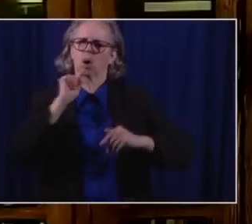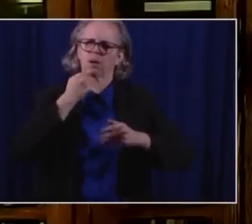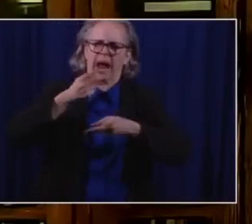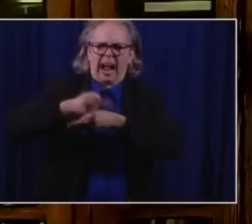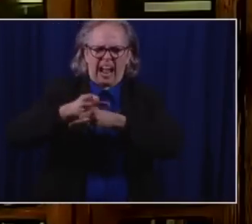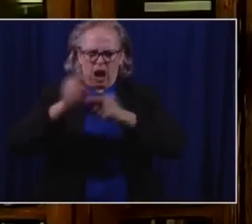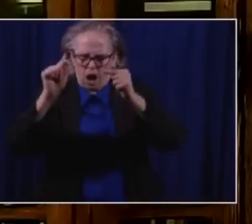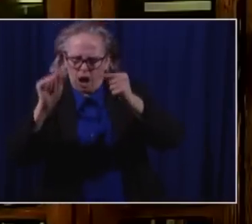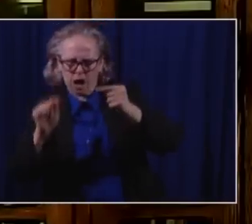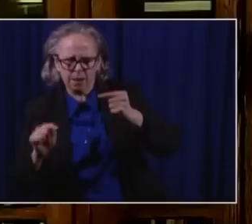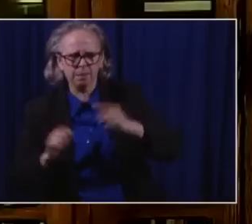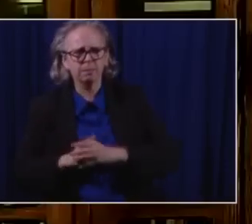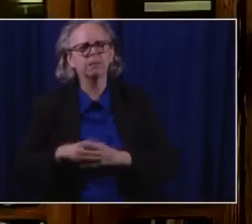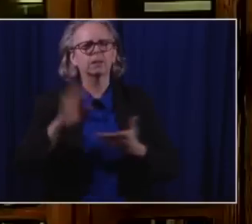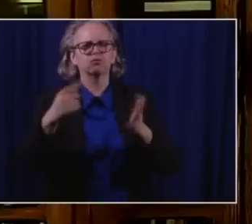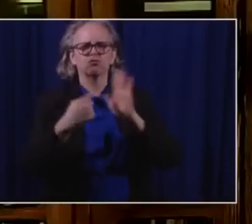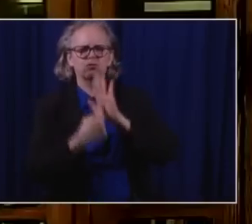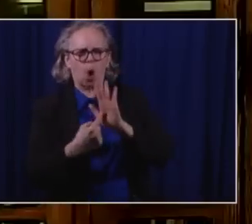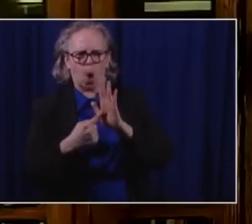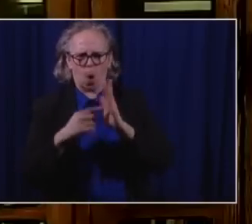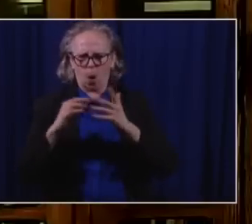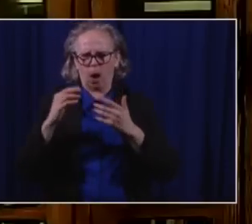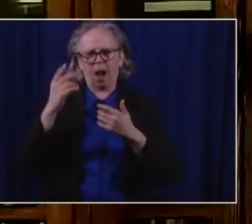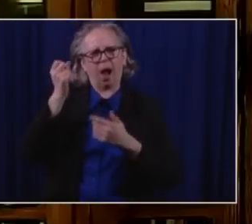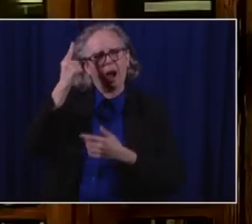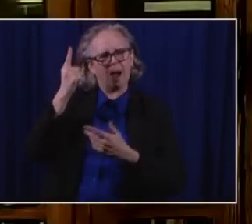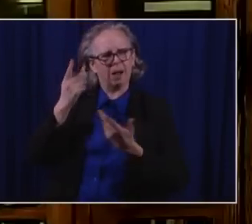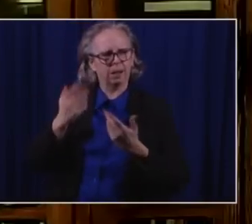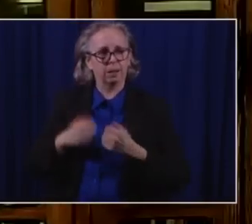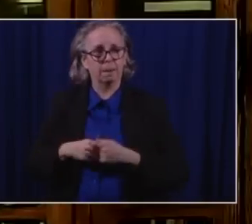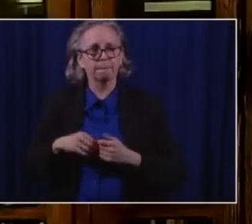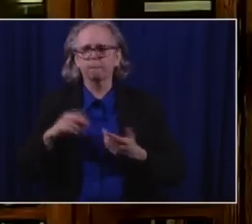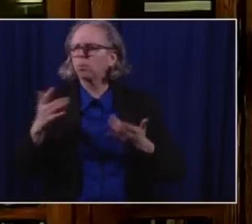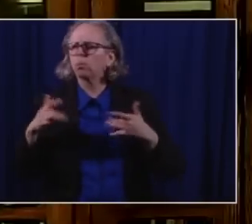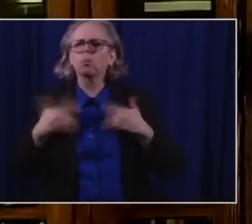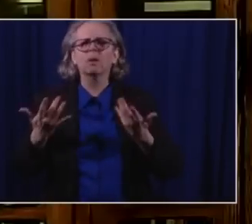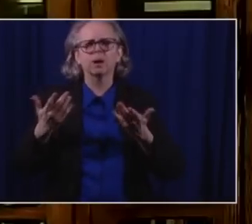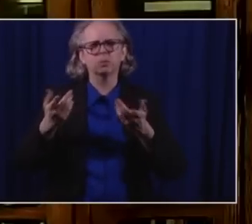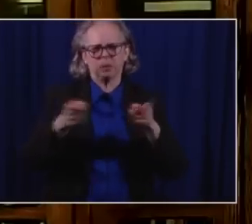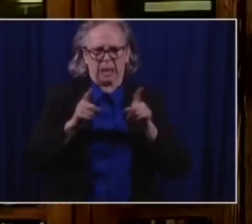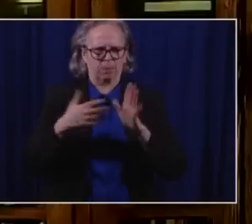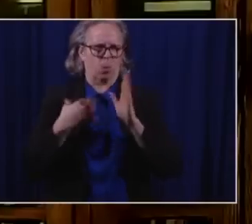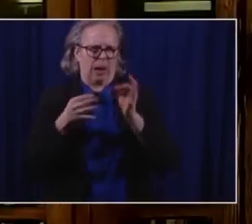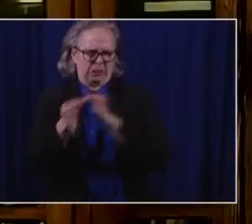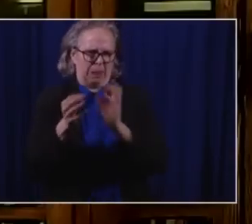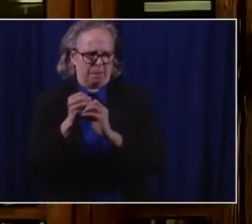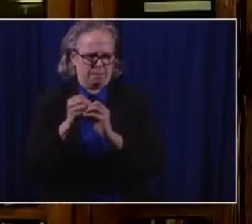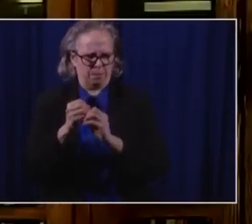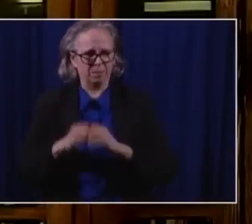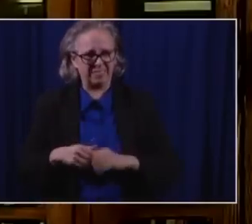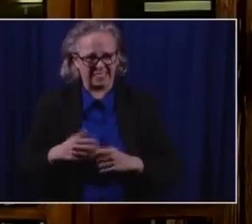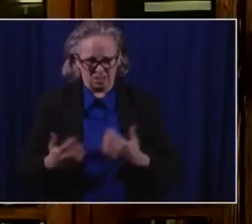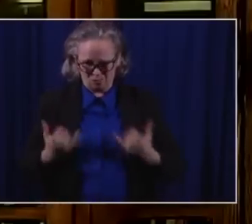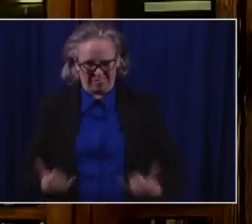done is create almost a scoring system a level one level 2 level 3 that will allow us to have transparency across all the hospital. So that people